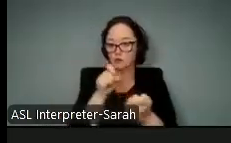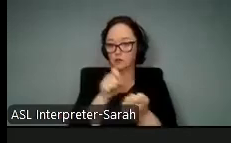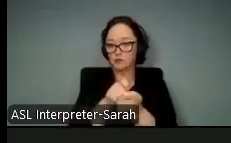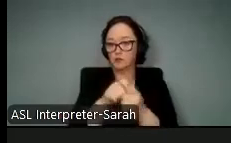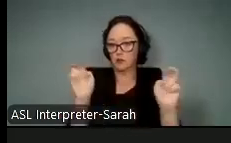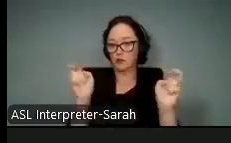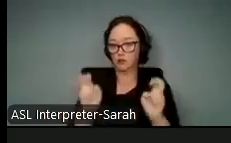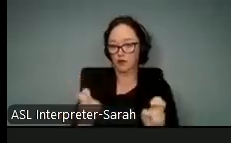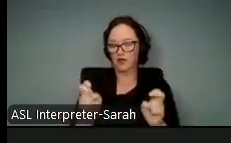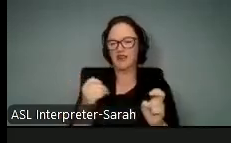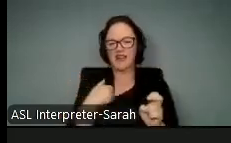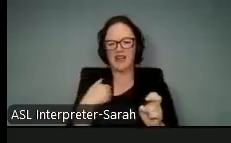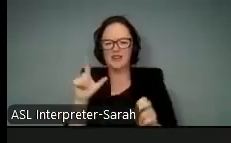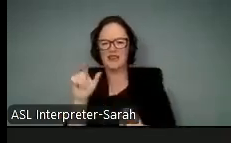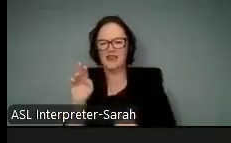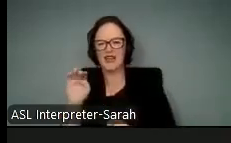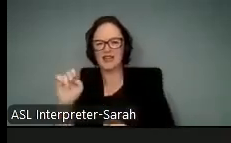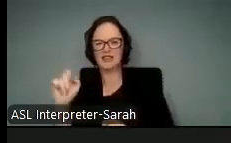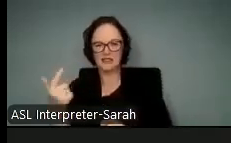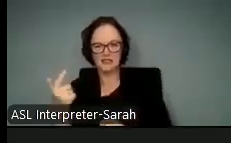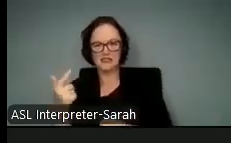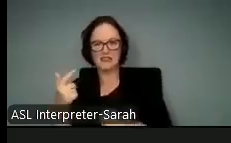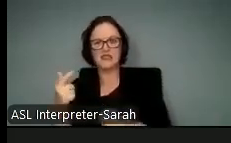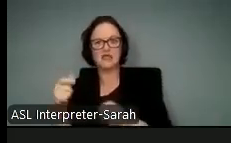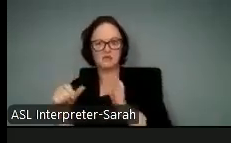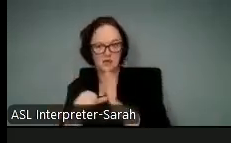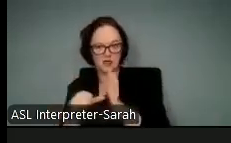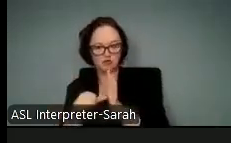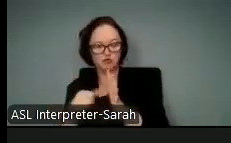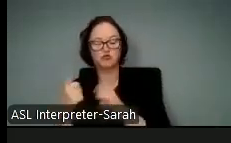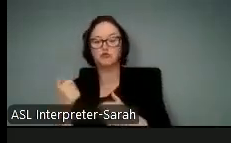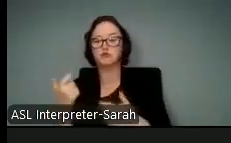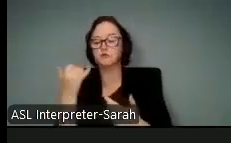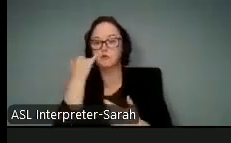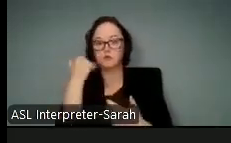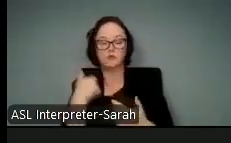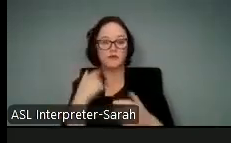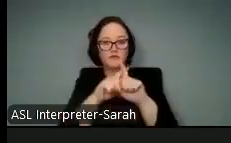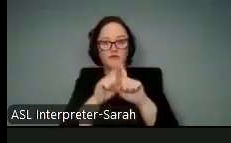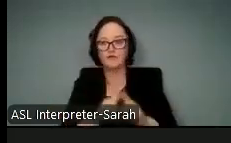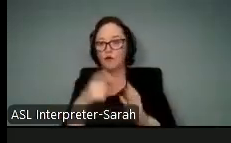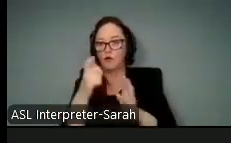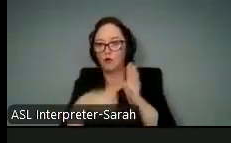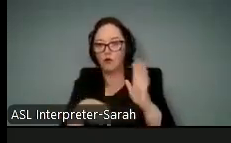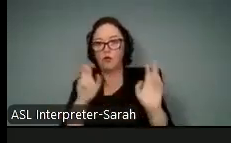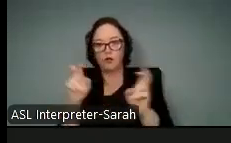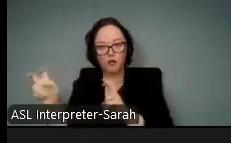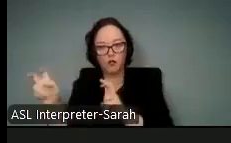so say we have blog and then we have a list of different article categories, the blog link that goes to the blog landing page